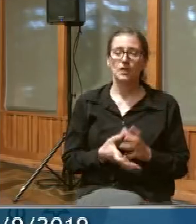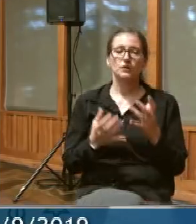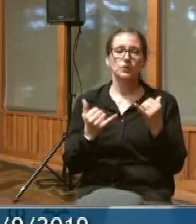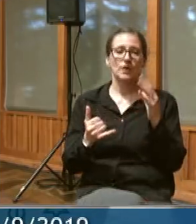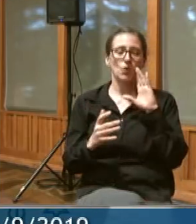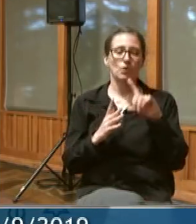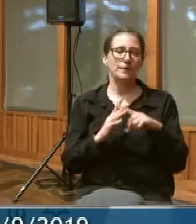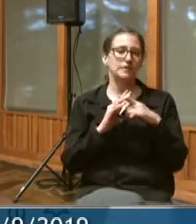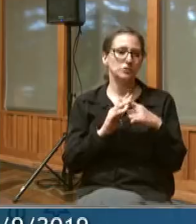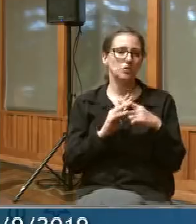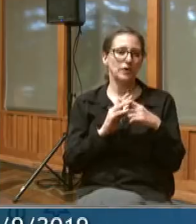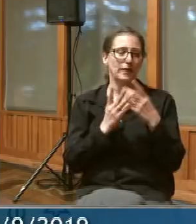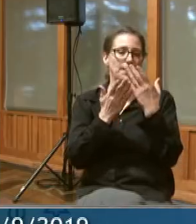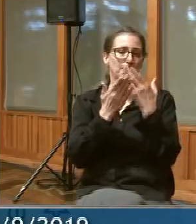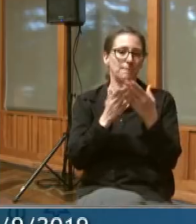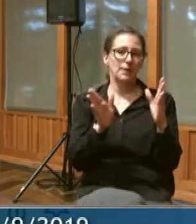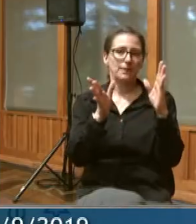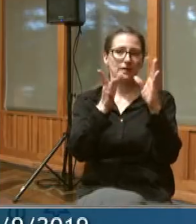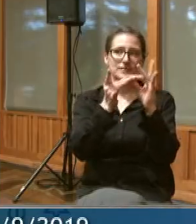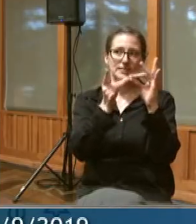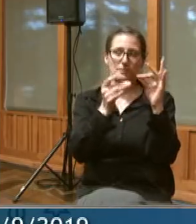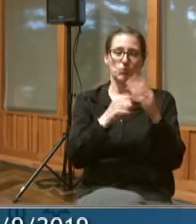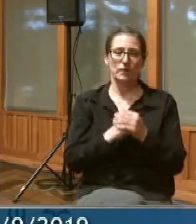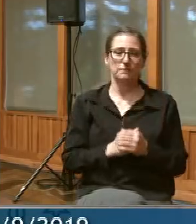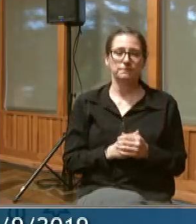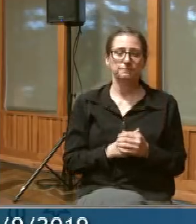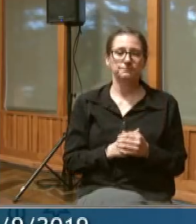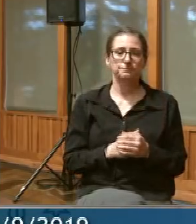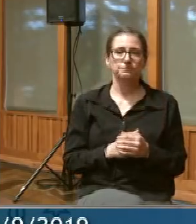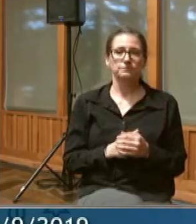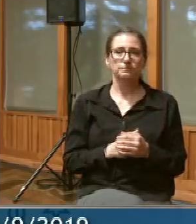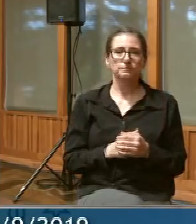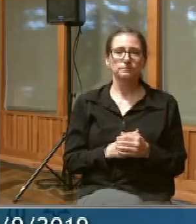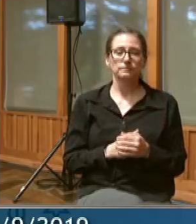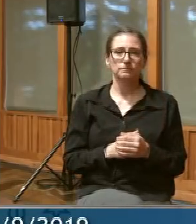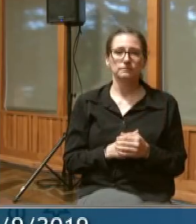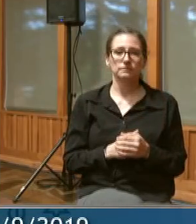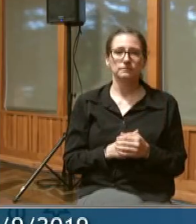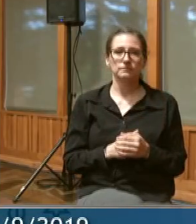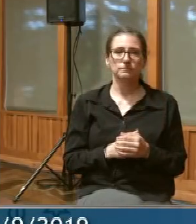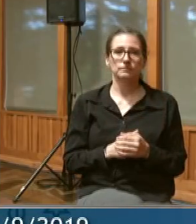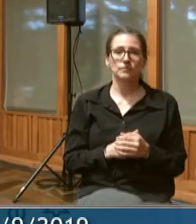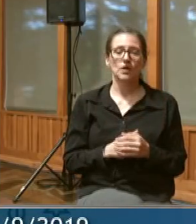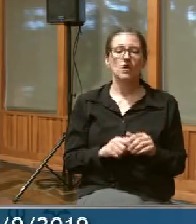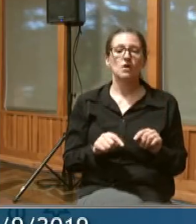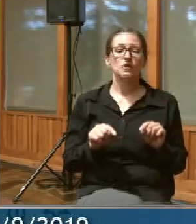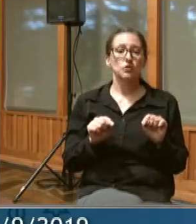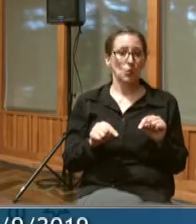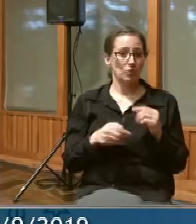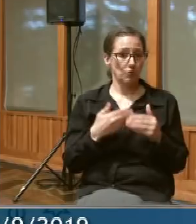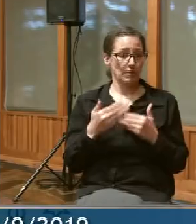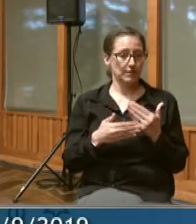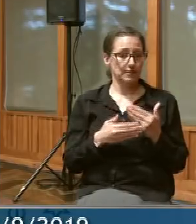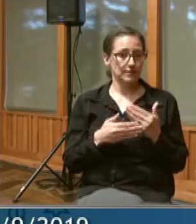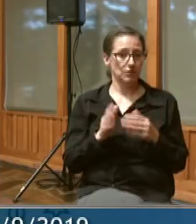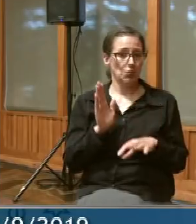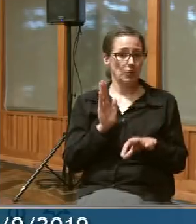THANK YOU, JESSICA. NOW WE WILL BEGIN THE PUBLIC TESTIMONY.